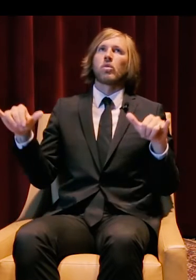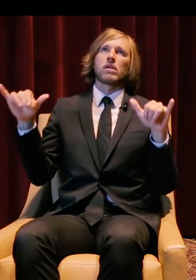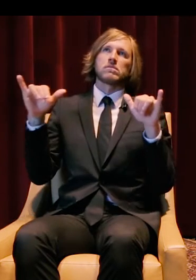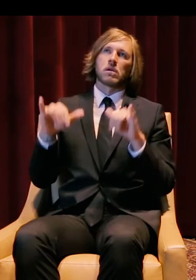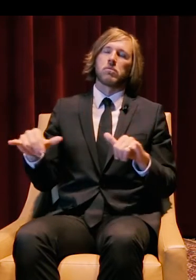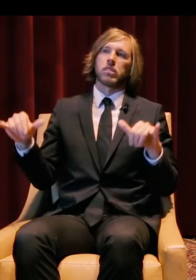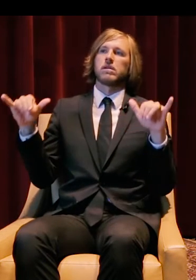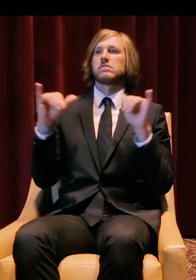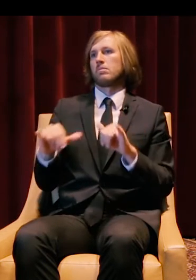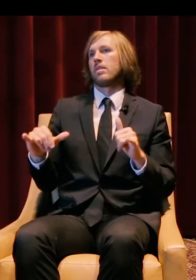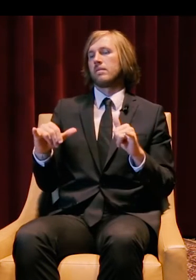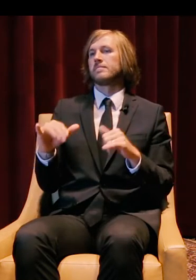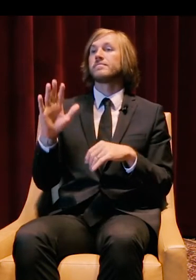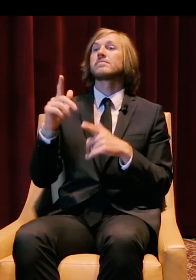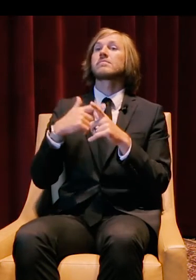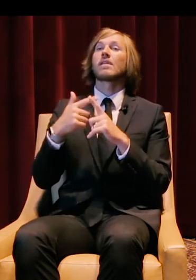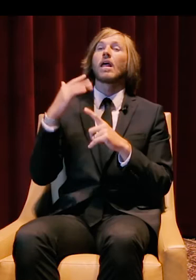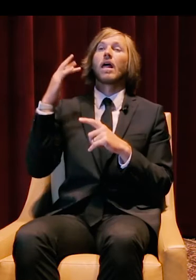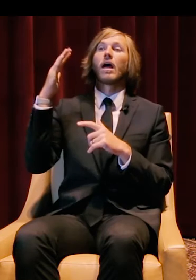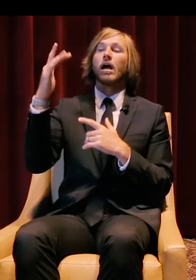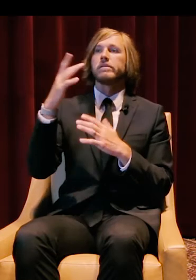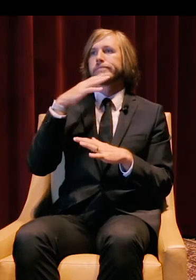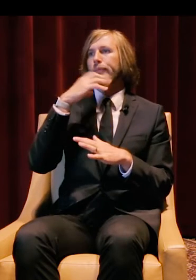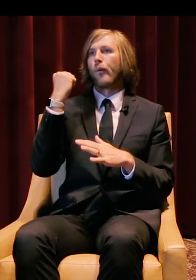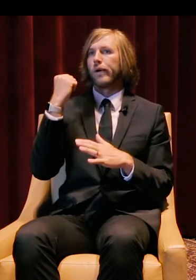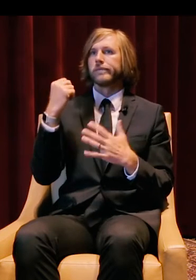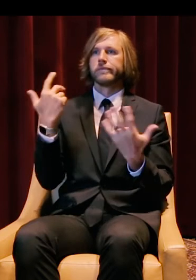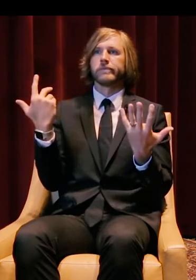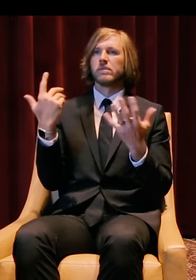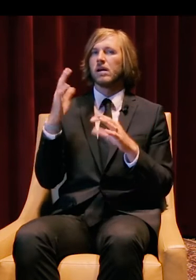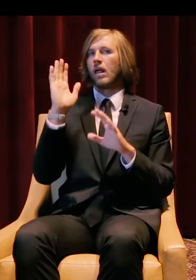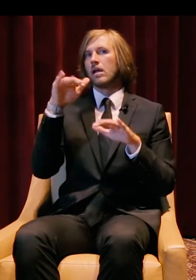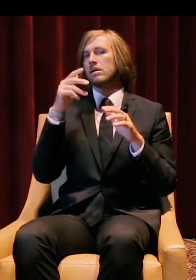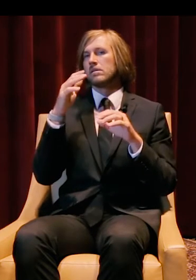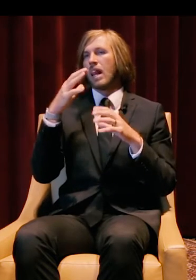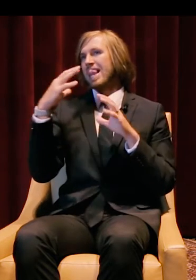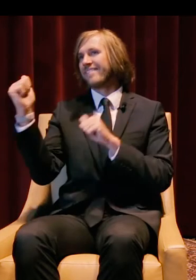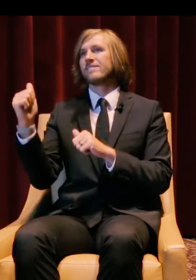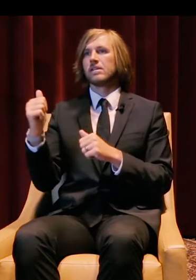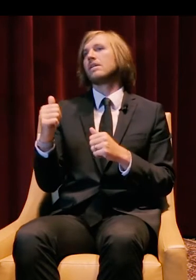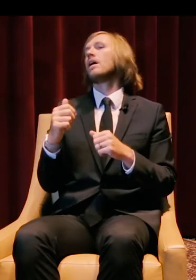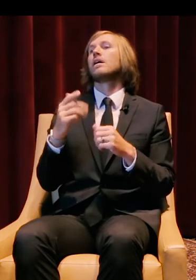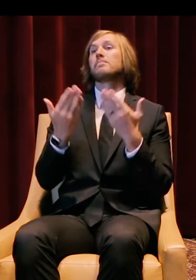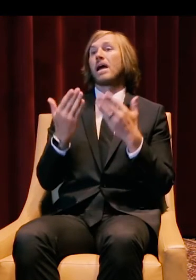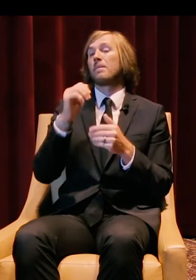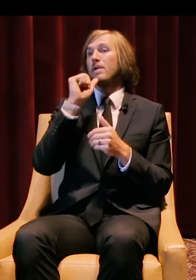and eventually, they get bored and either want to leave or perhaps don't do as good a job,